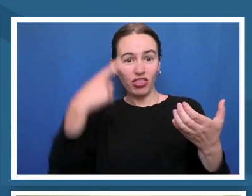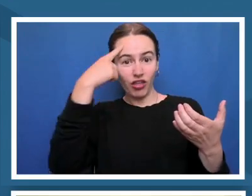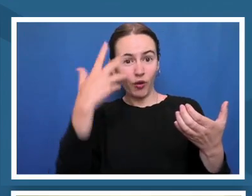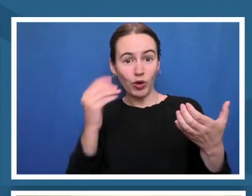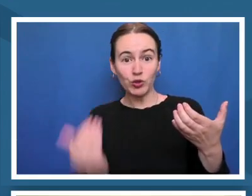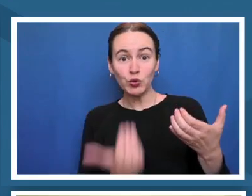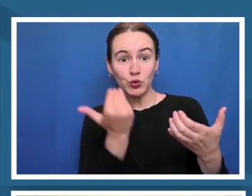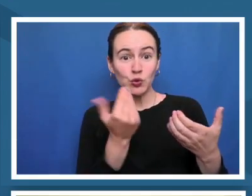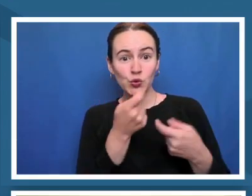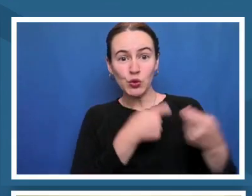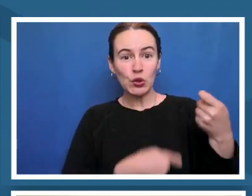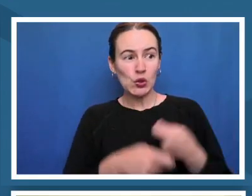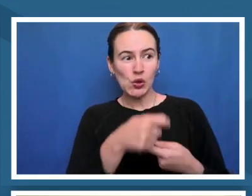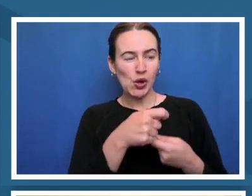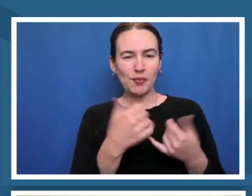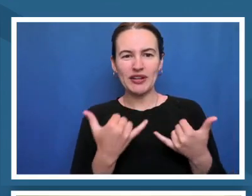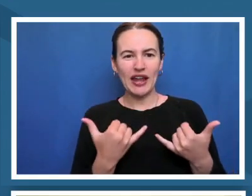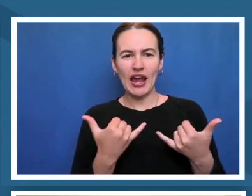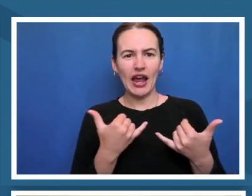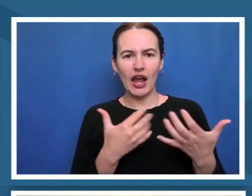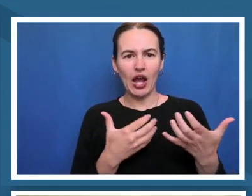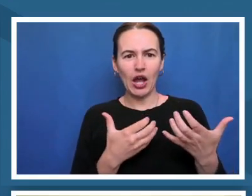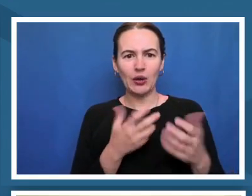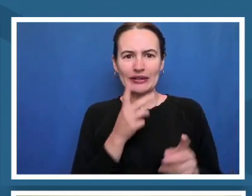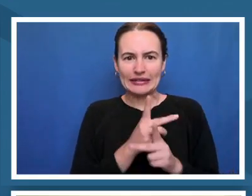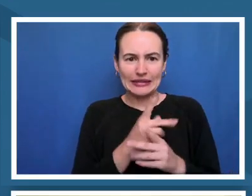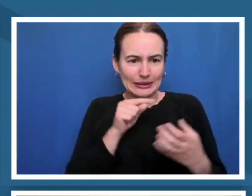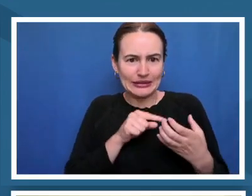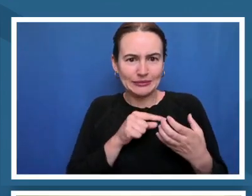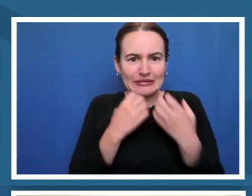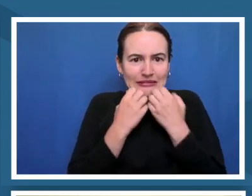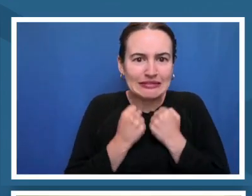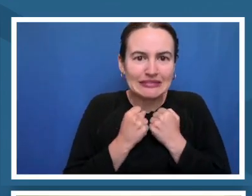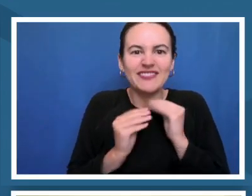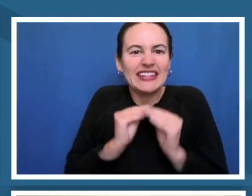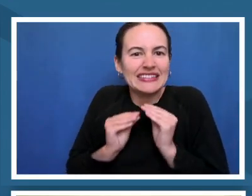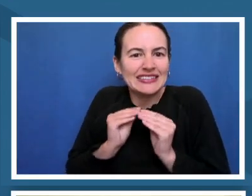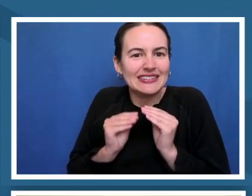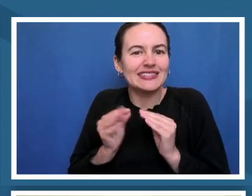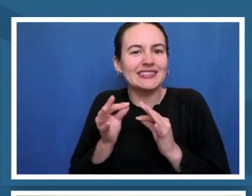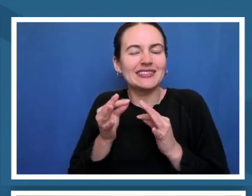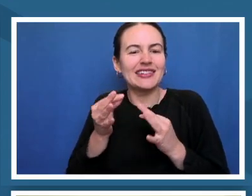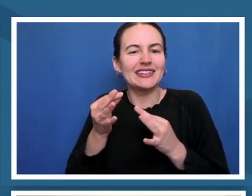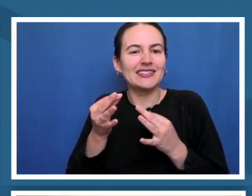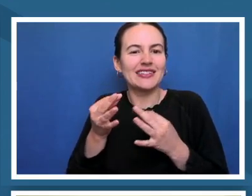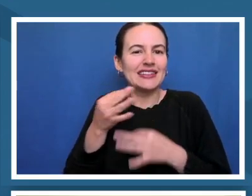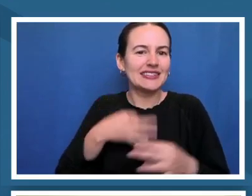now i want to hold on to this one and get it fixed um